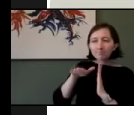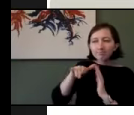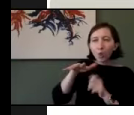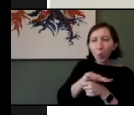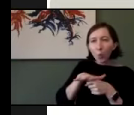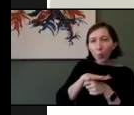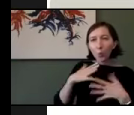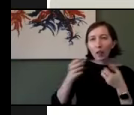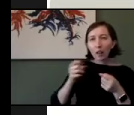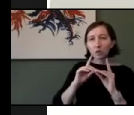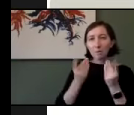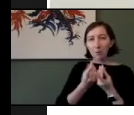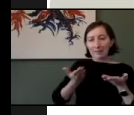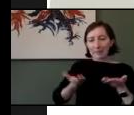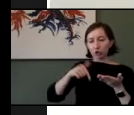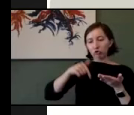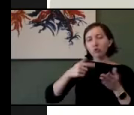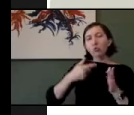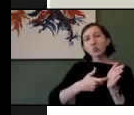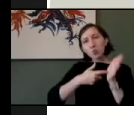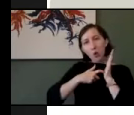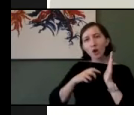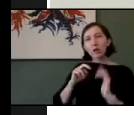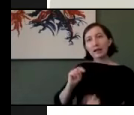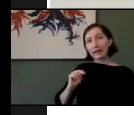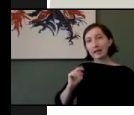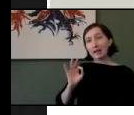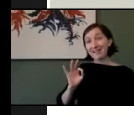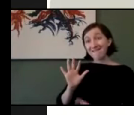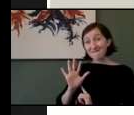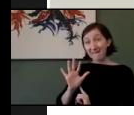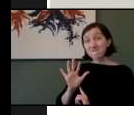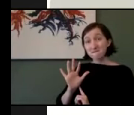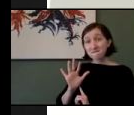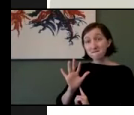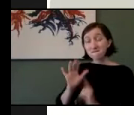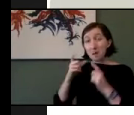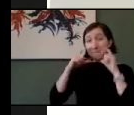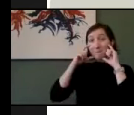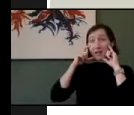is requiring us to wear N95 masks but the ones we have are very large.